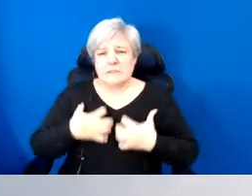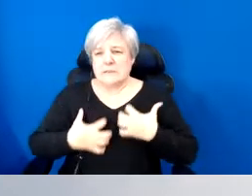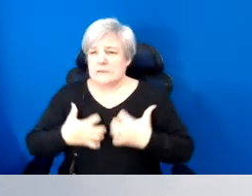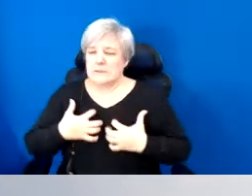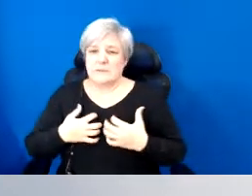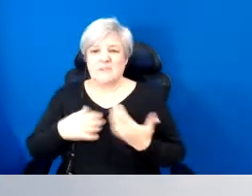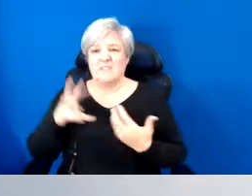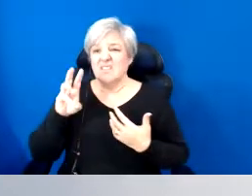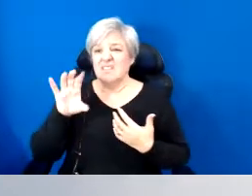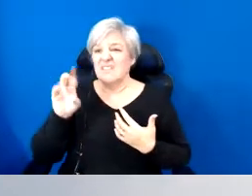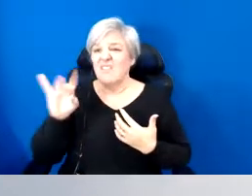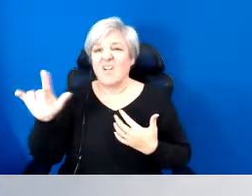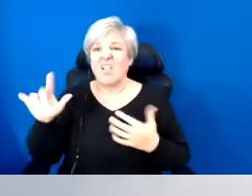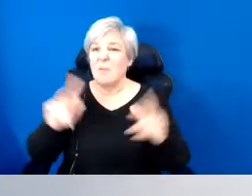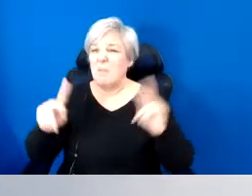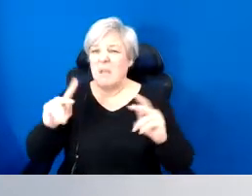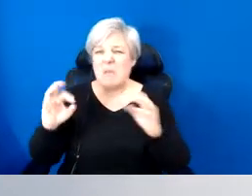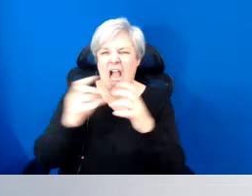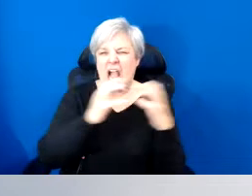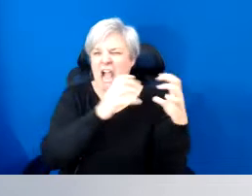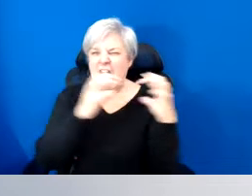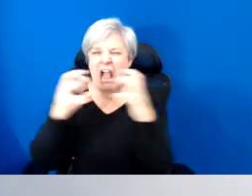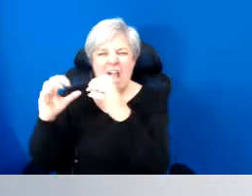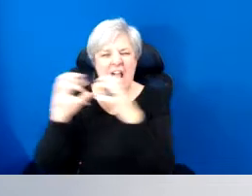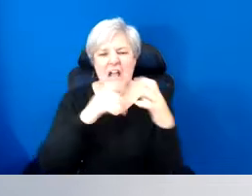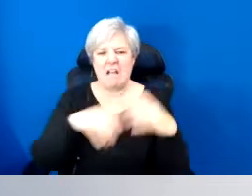The lockdown panic, impact of unemployment,